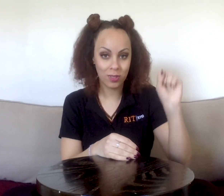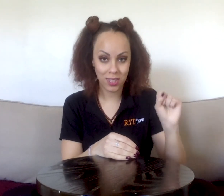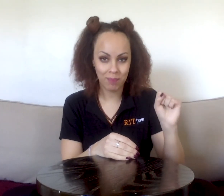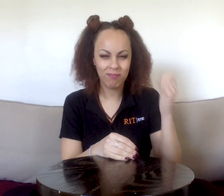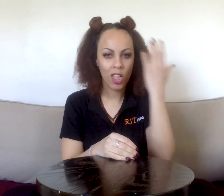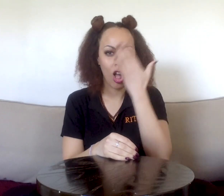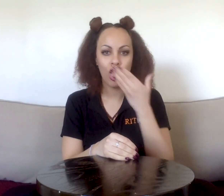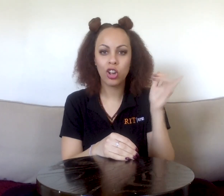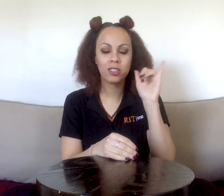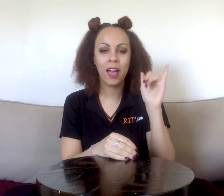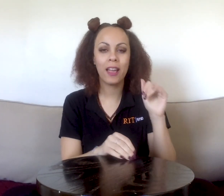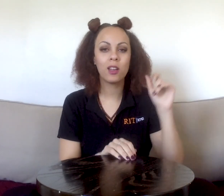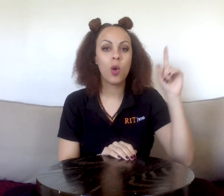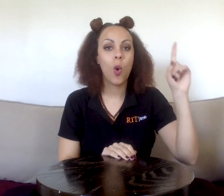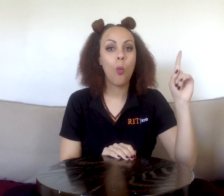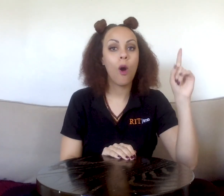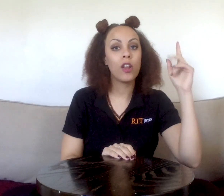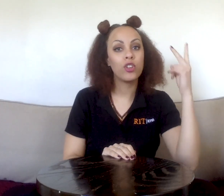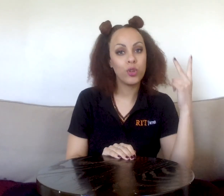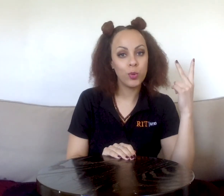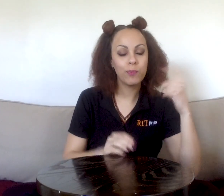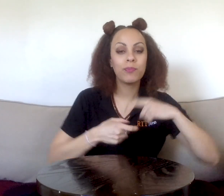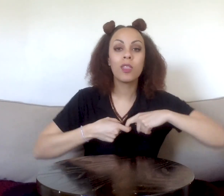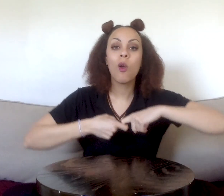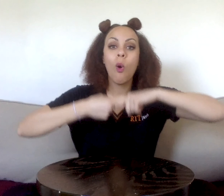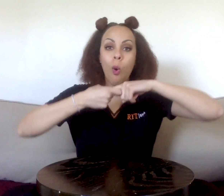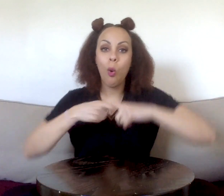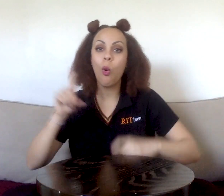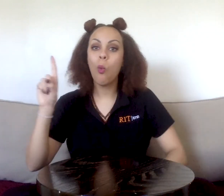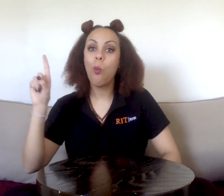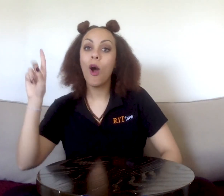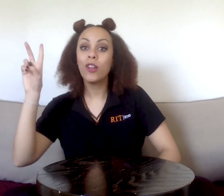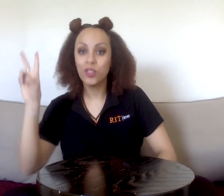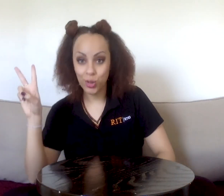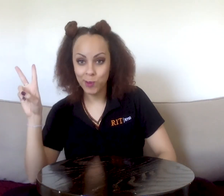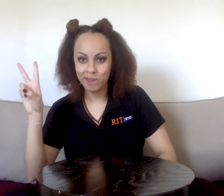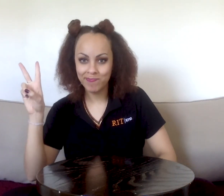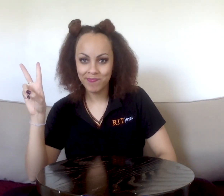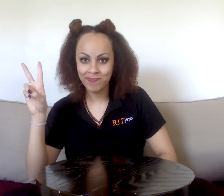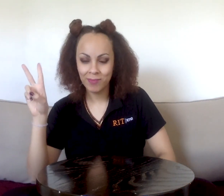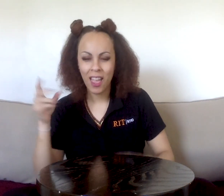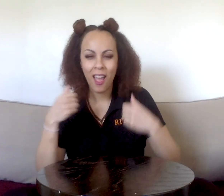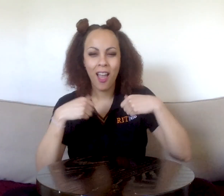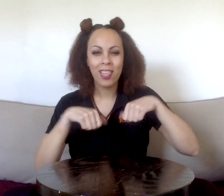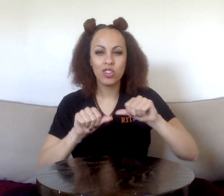It looks like: One two hold one two.